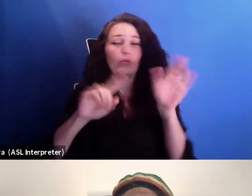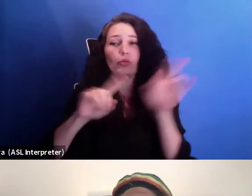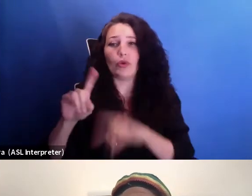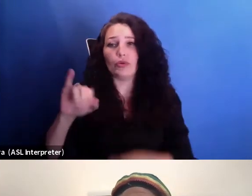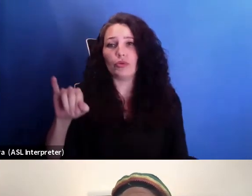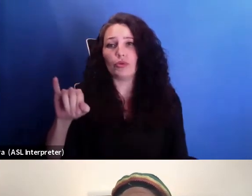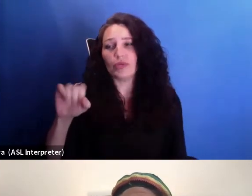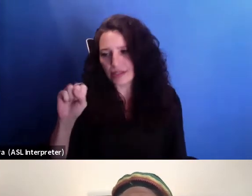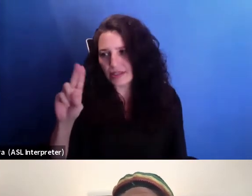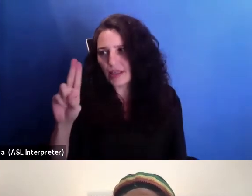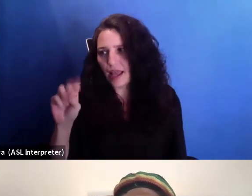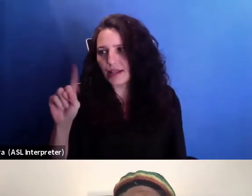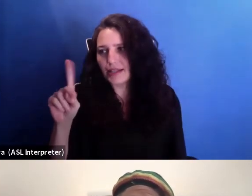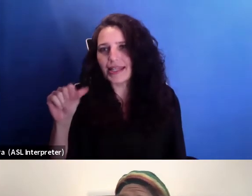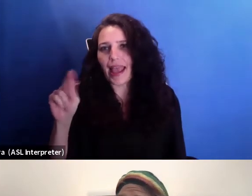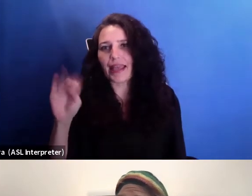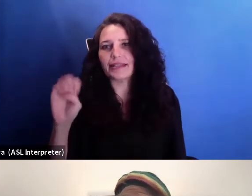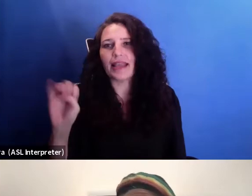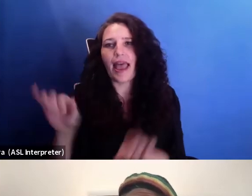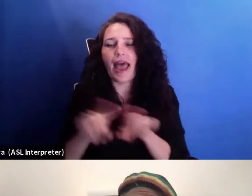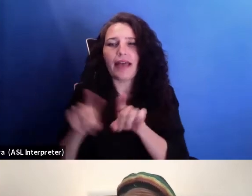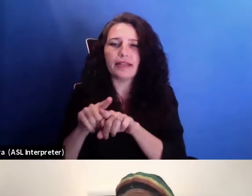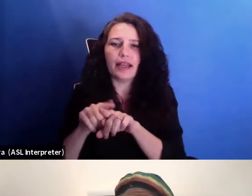versus a sound mixer or sound supervisor.